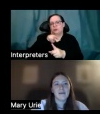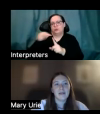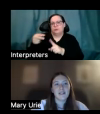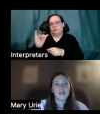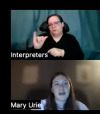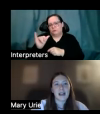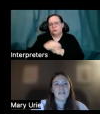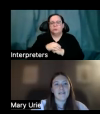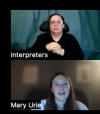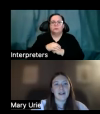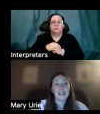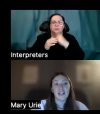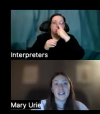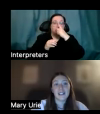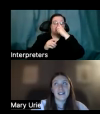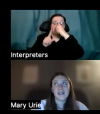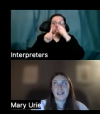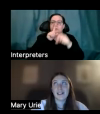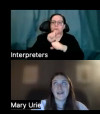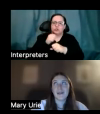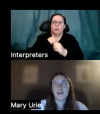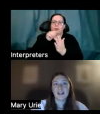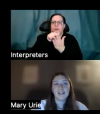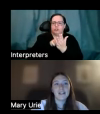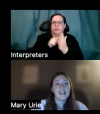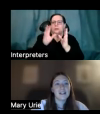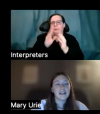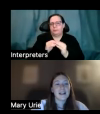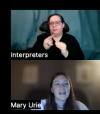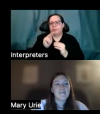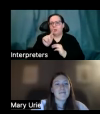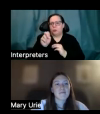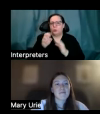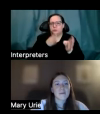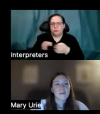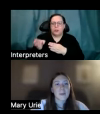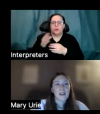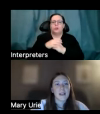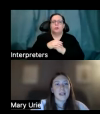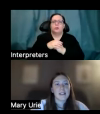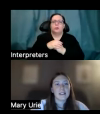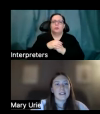Make sure you have an agenda, some meeting notes prepared. And